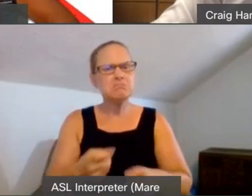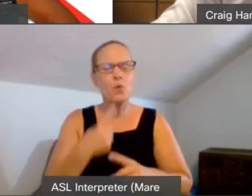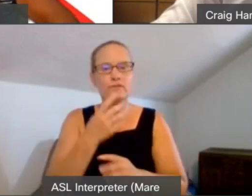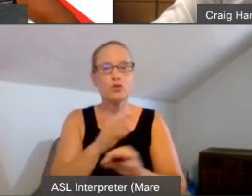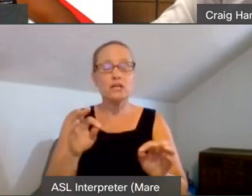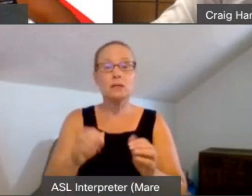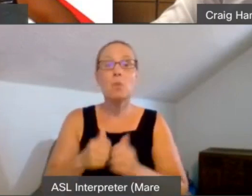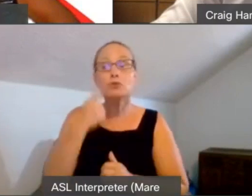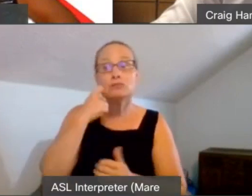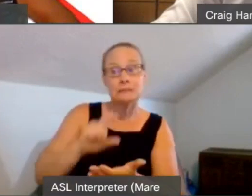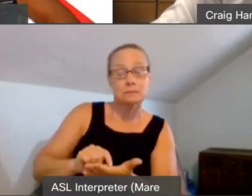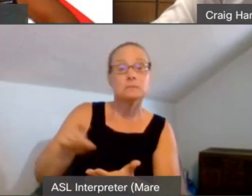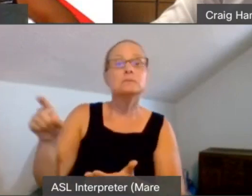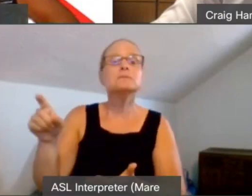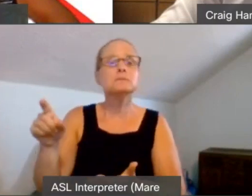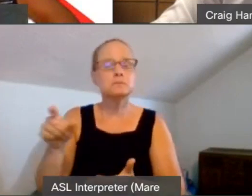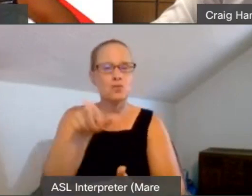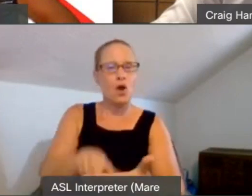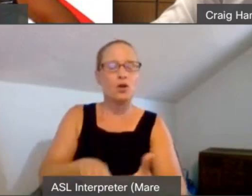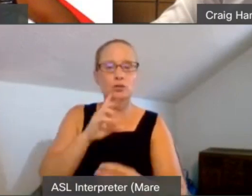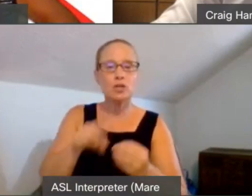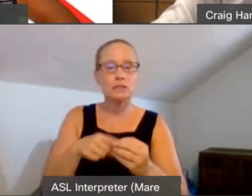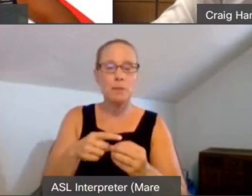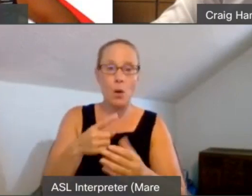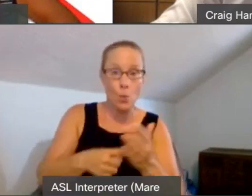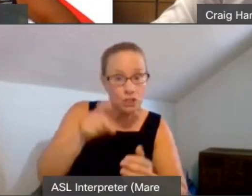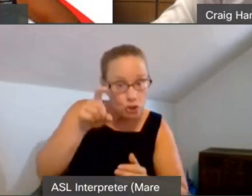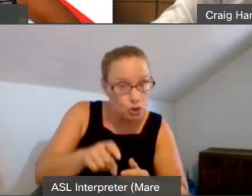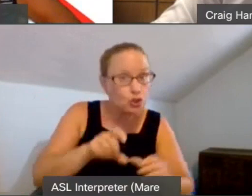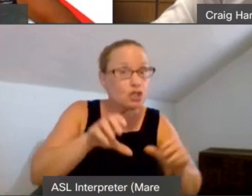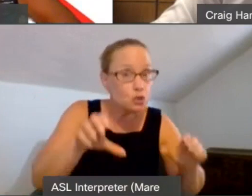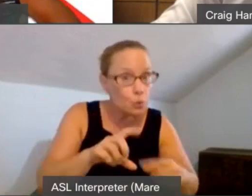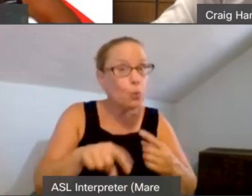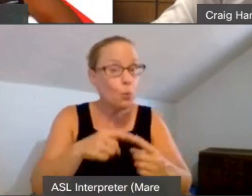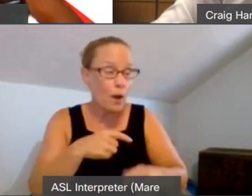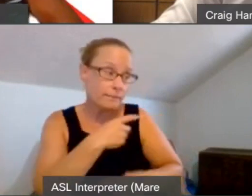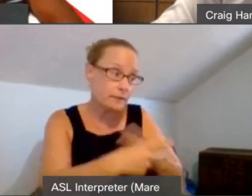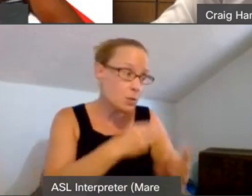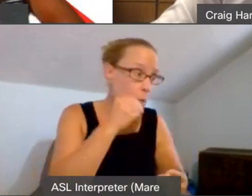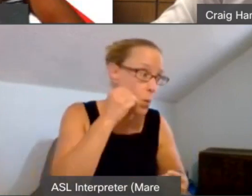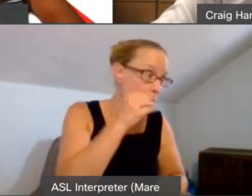there was an article that really talked about the dos and don'ts of home visits. It's just a great article, I think Walter Campbell